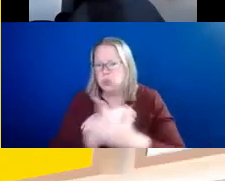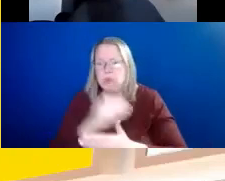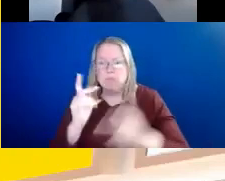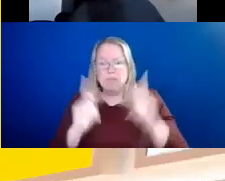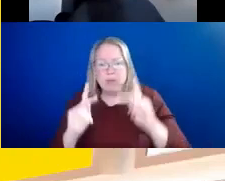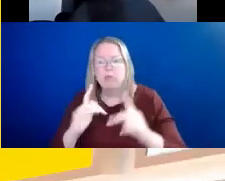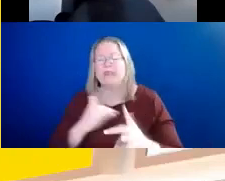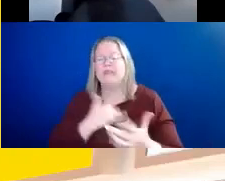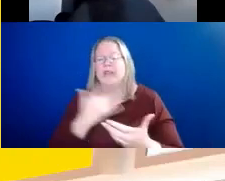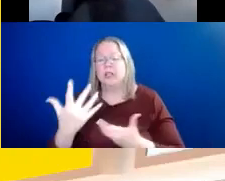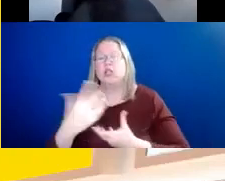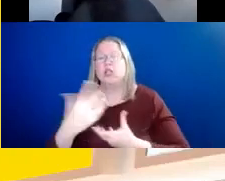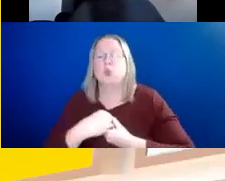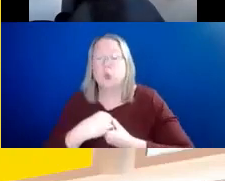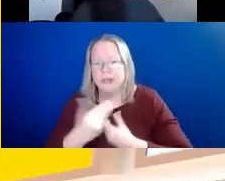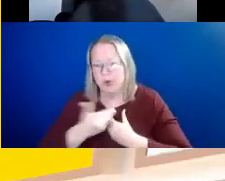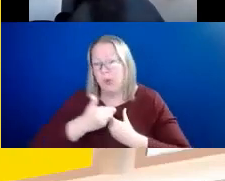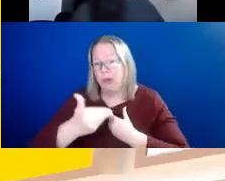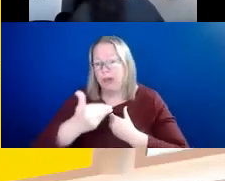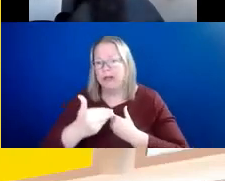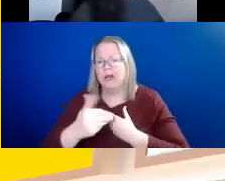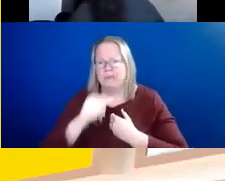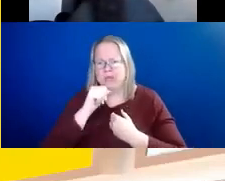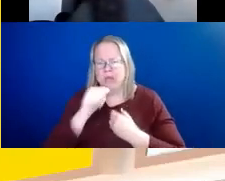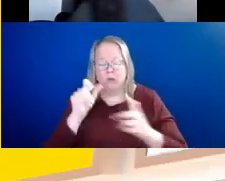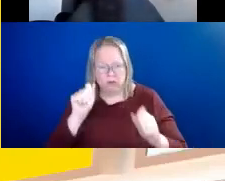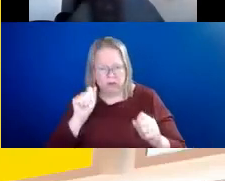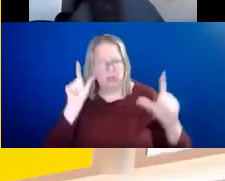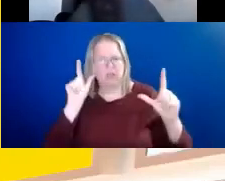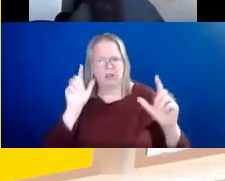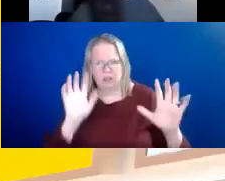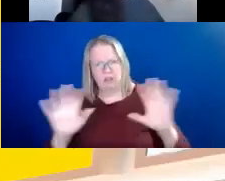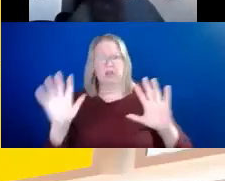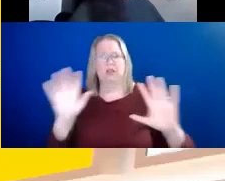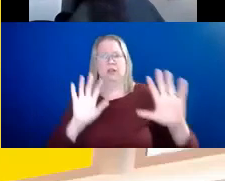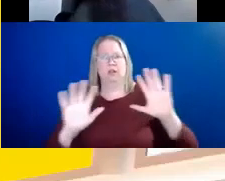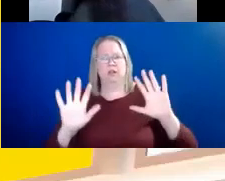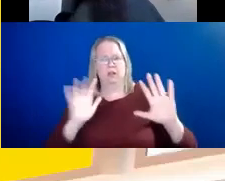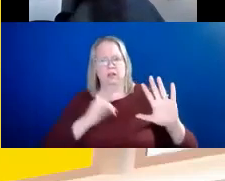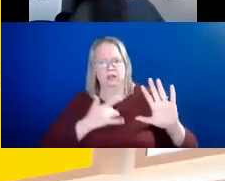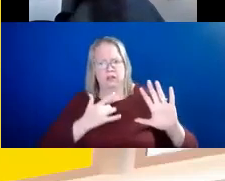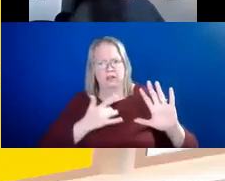included, welcomed and not taken by surprise. That is our goal . 12:54:11 >>RACHAEL DADASIEWICZ: